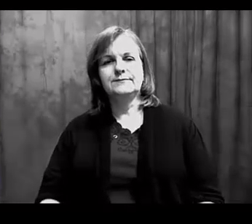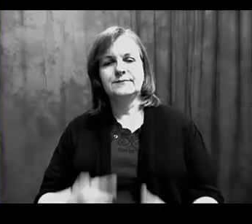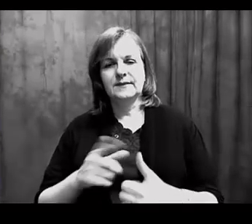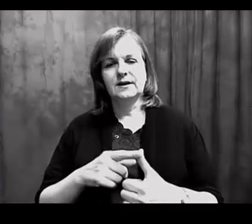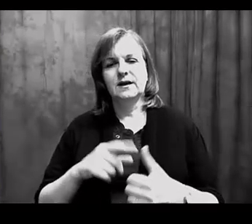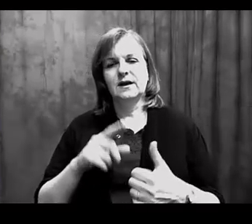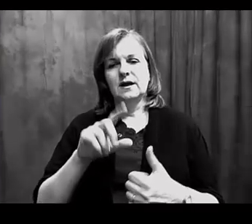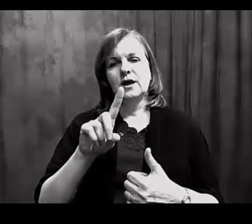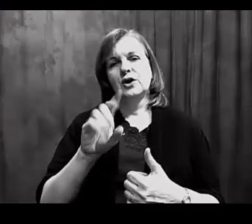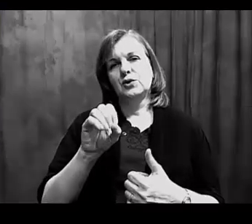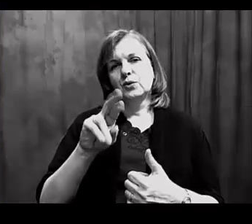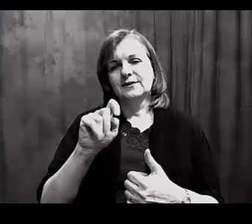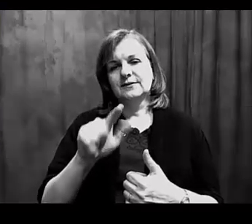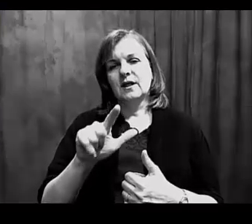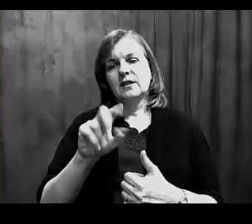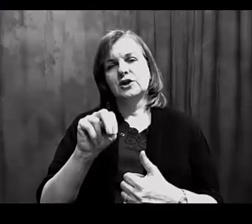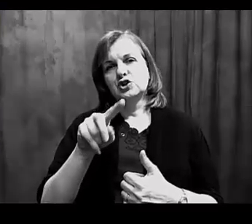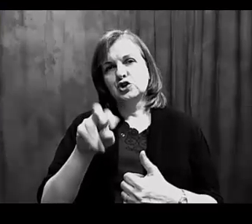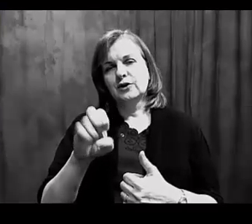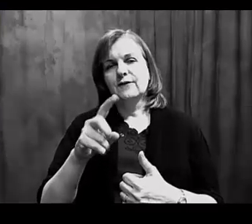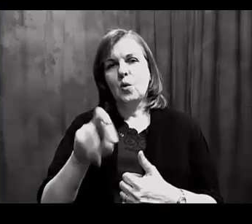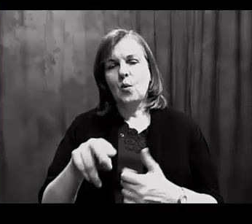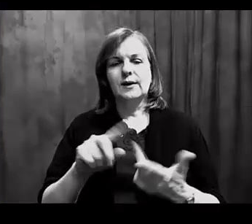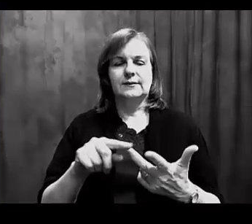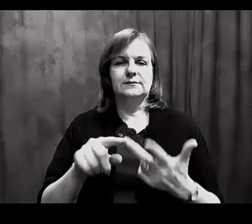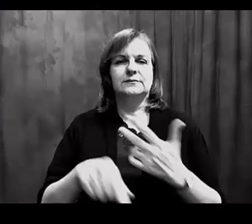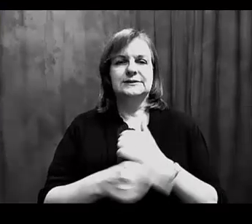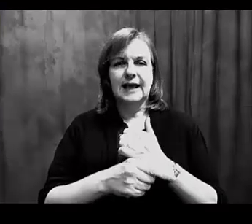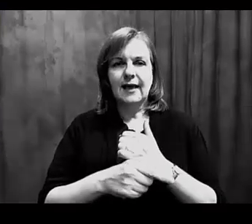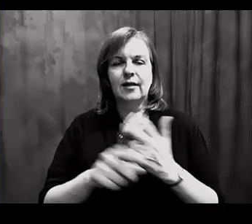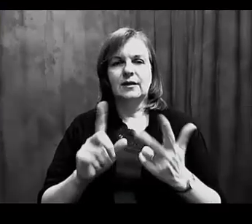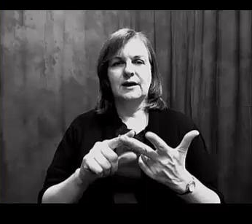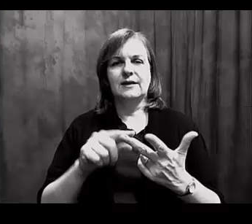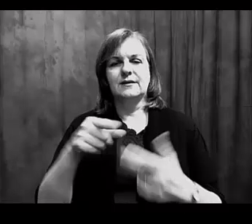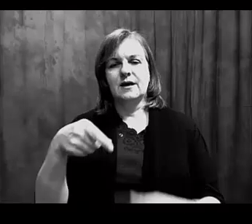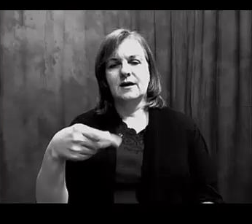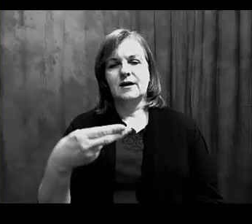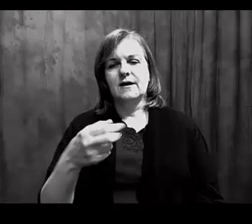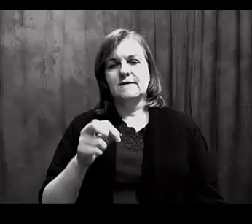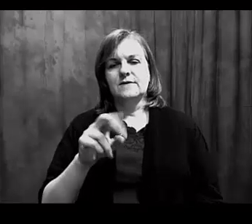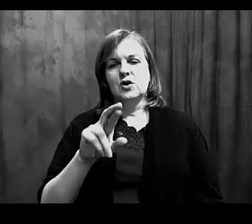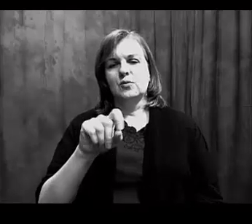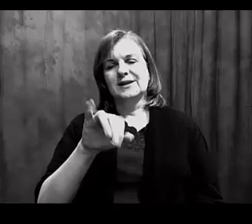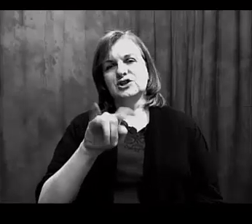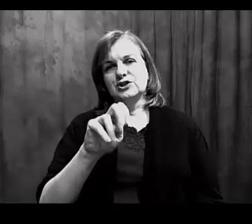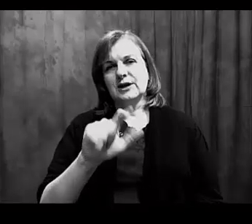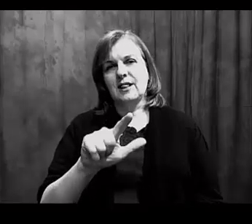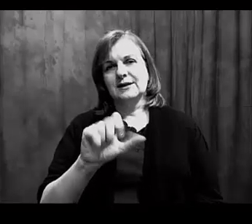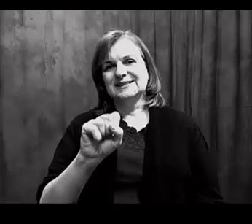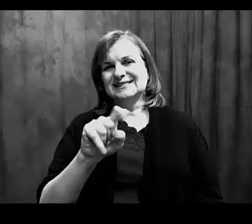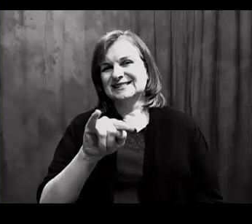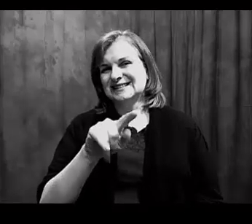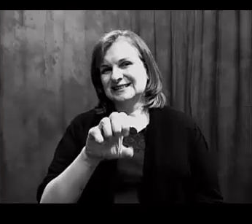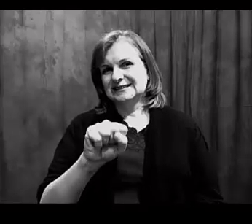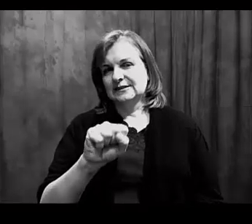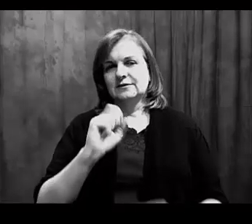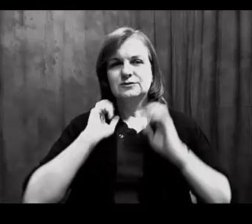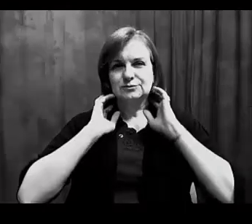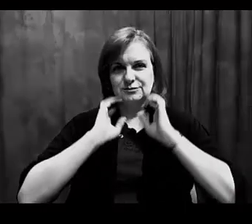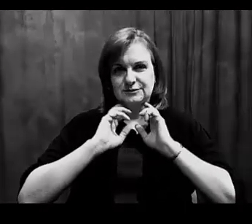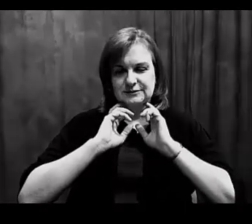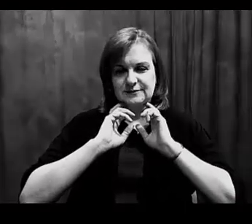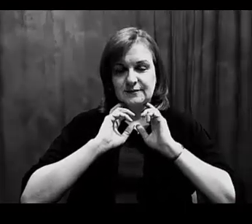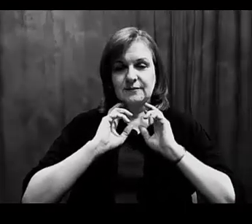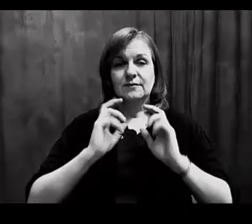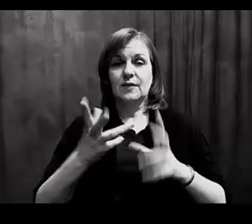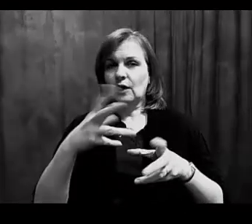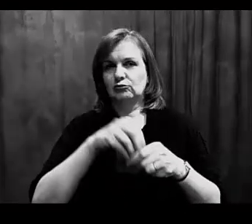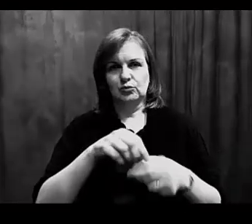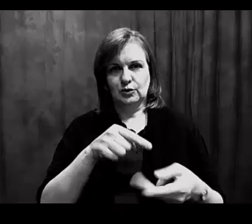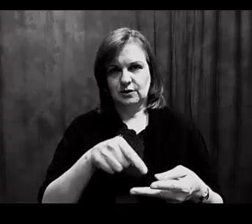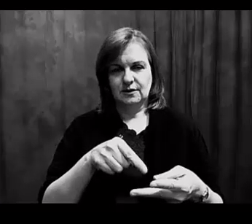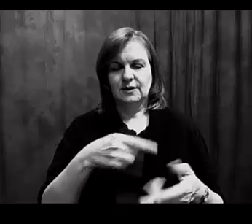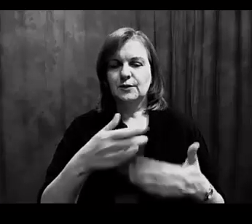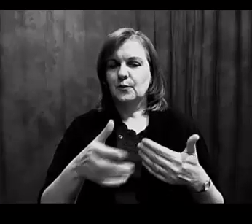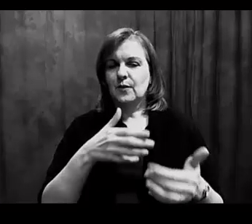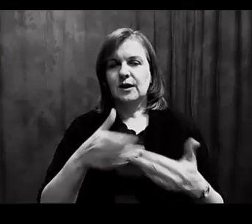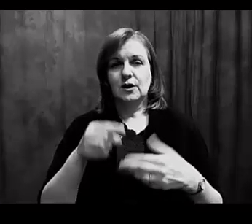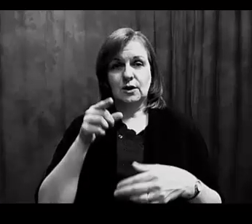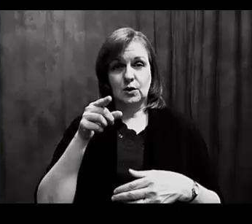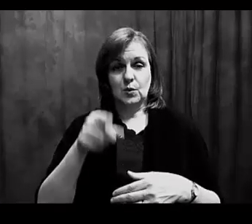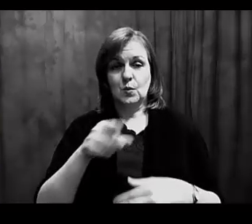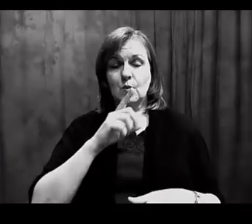Dorsal nerve cord we mentioned - tail we mentioned and pharyngeal slits we mentioned. all of these things regardless if